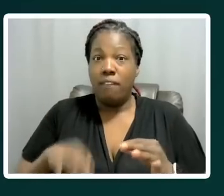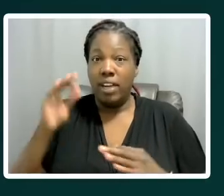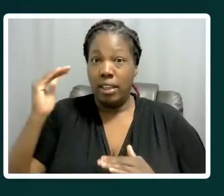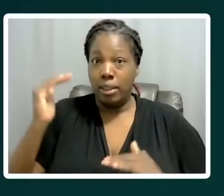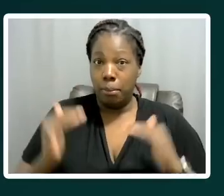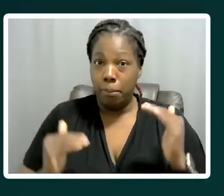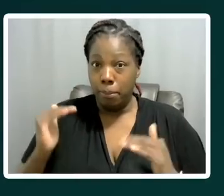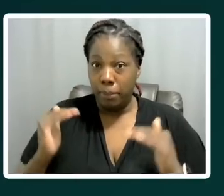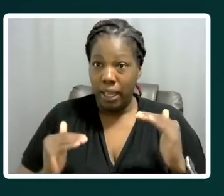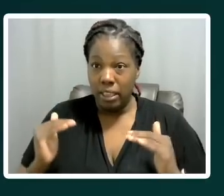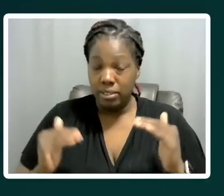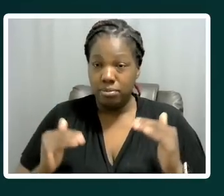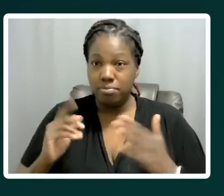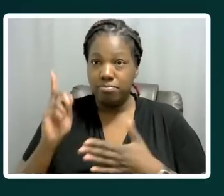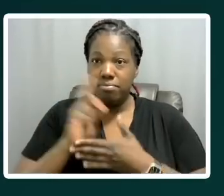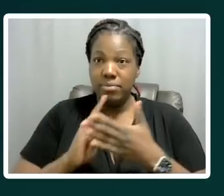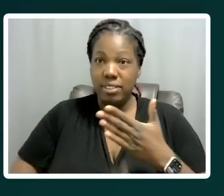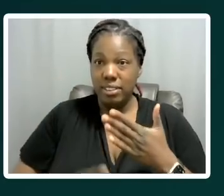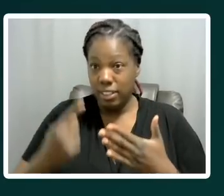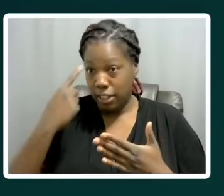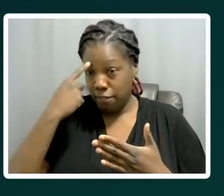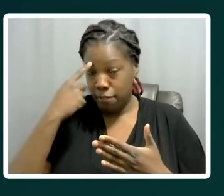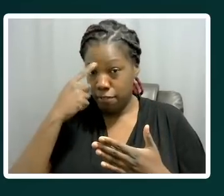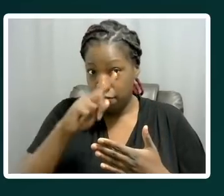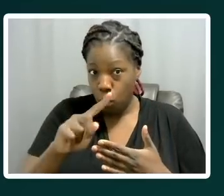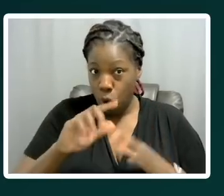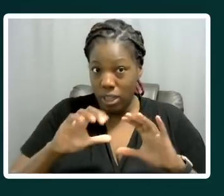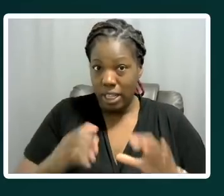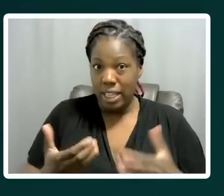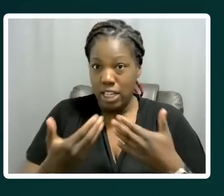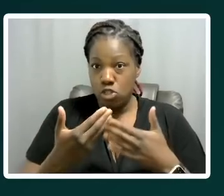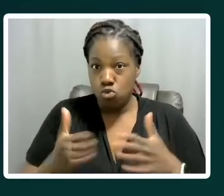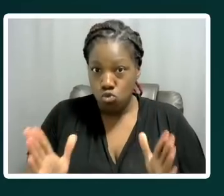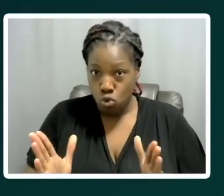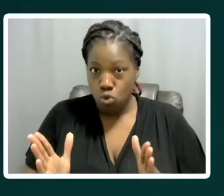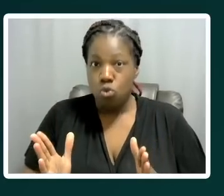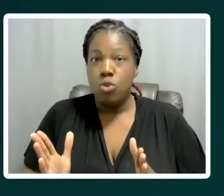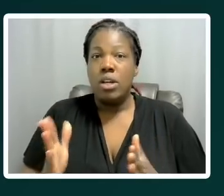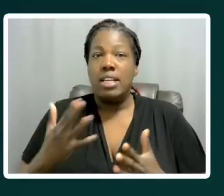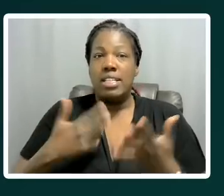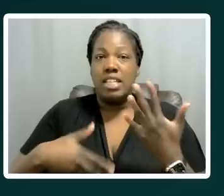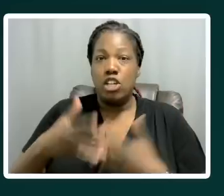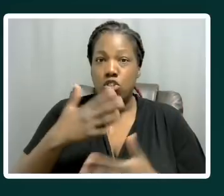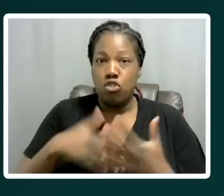is designing for the classroom, that is being an interactive that is part of a larger curricula